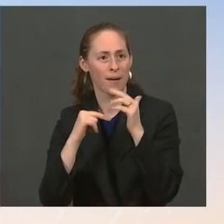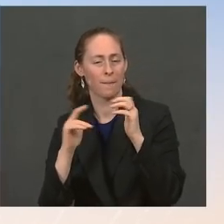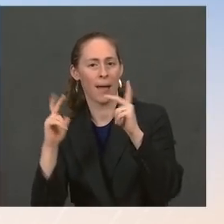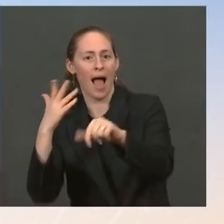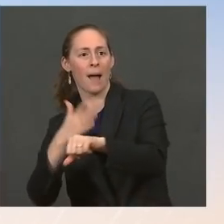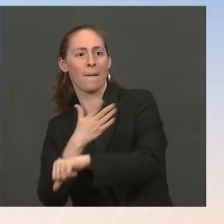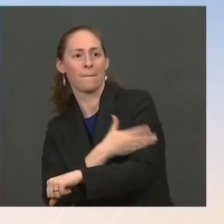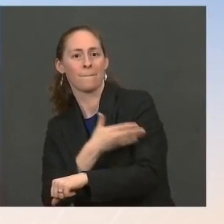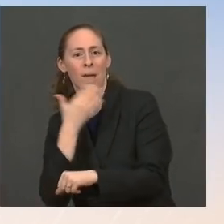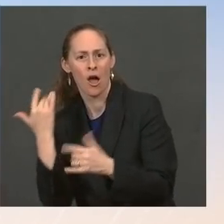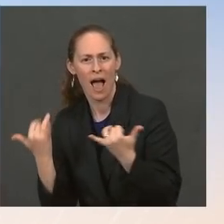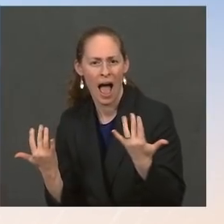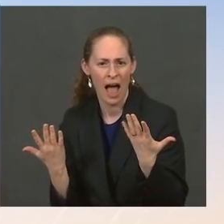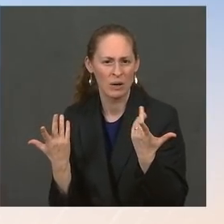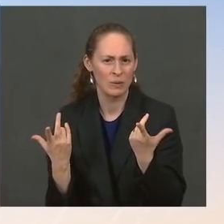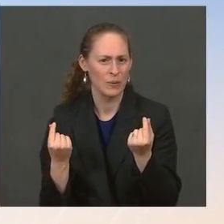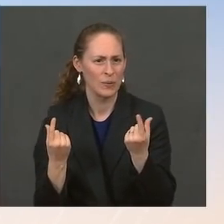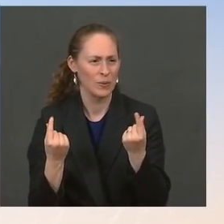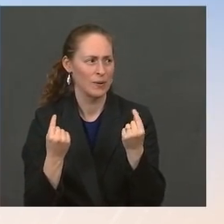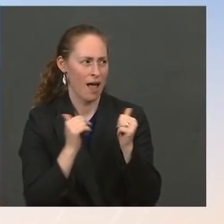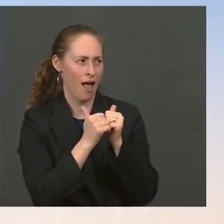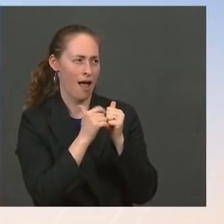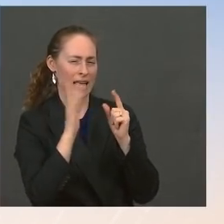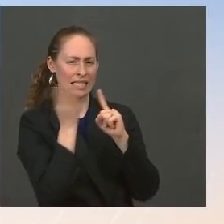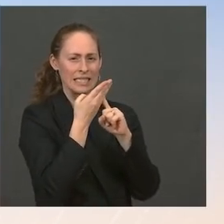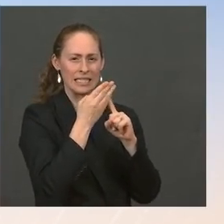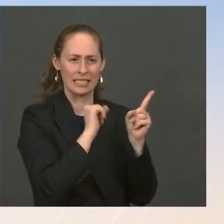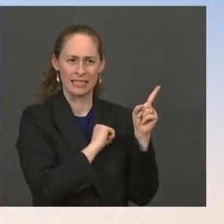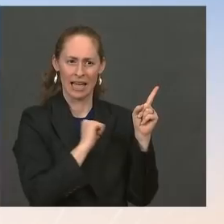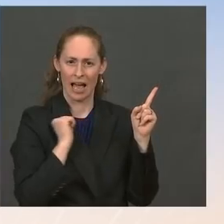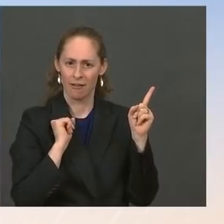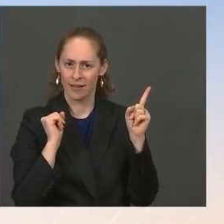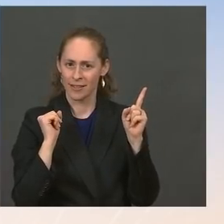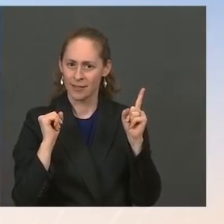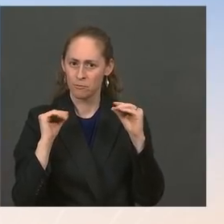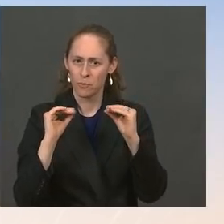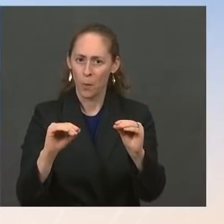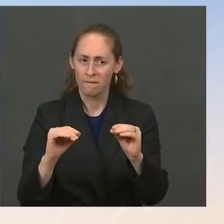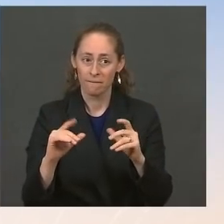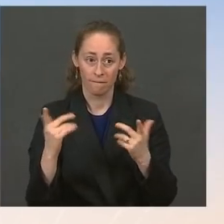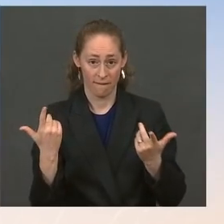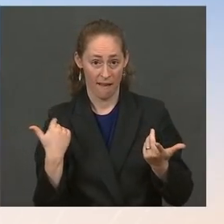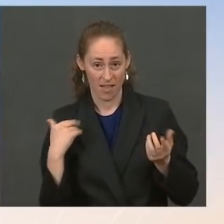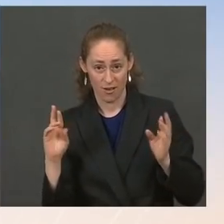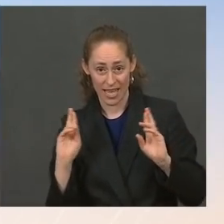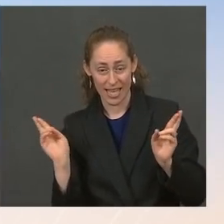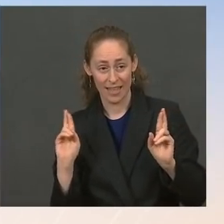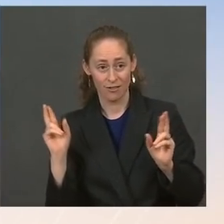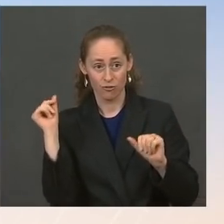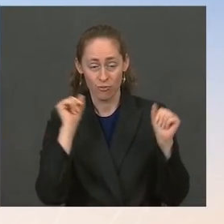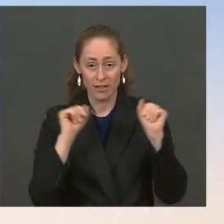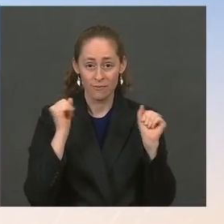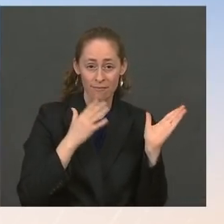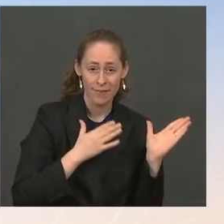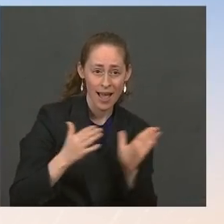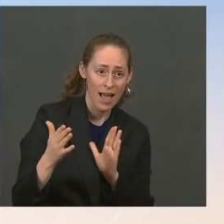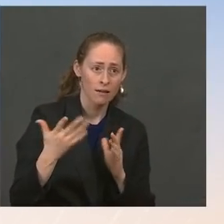And, I guess, in the media, does the President have plans of talking today or over the weekend to Senator Manchin and Senator Sinema?